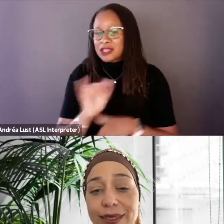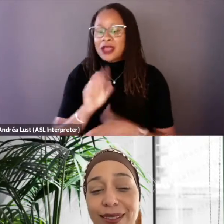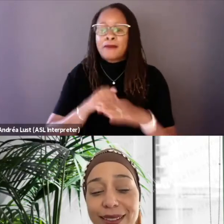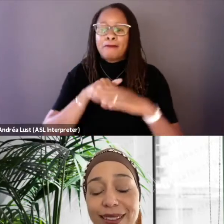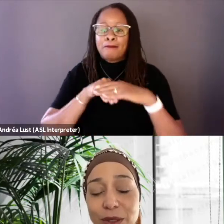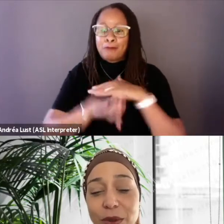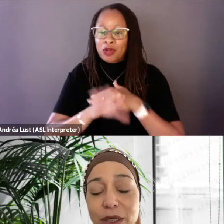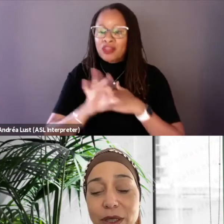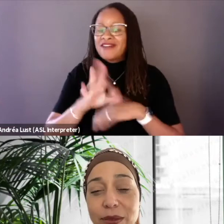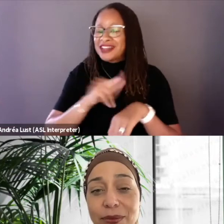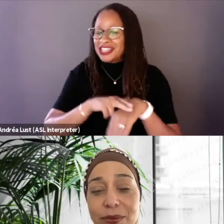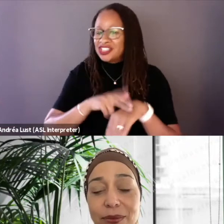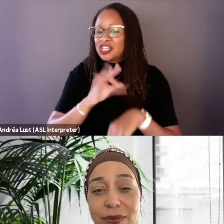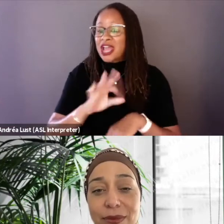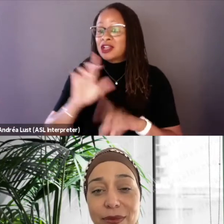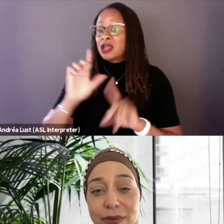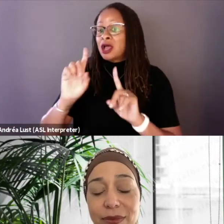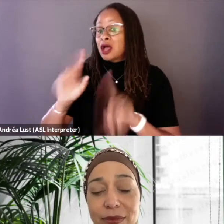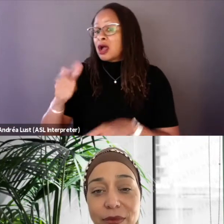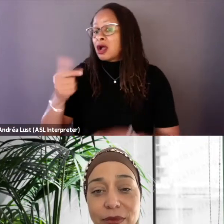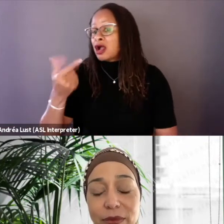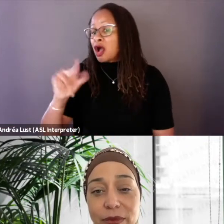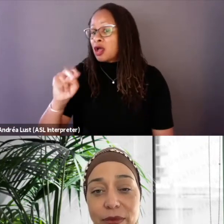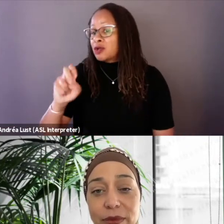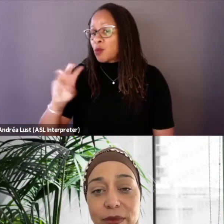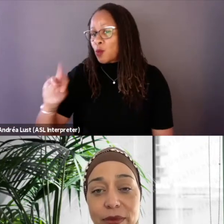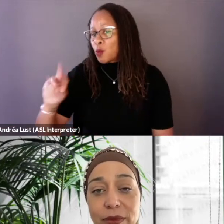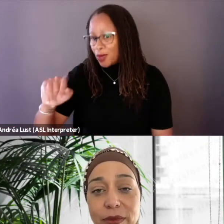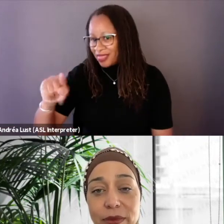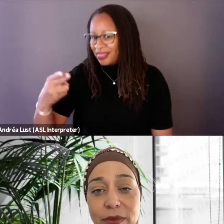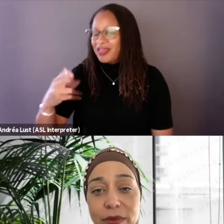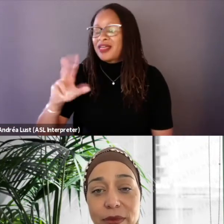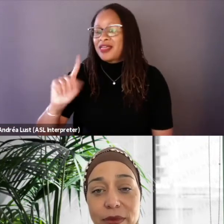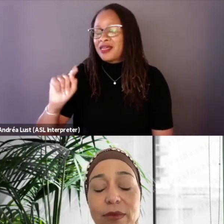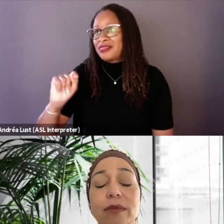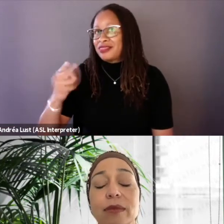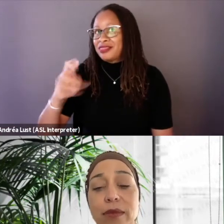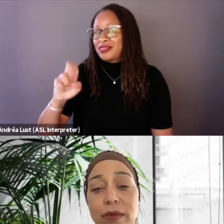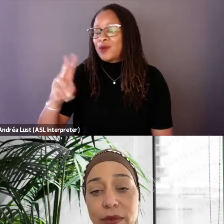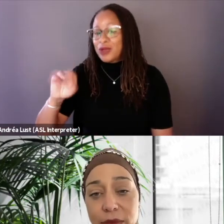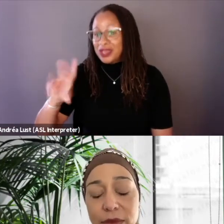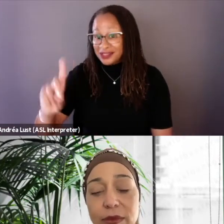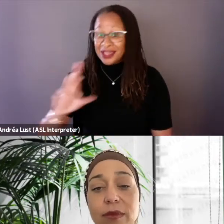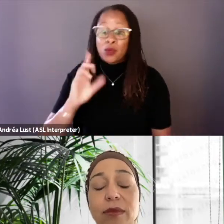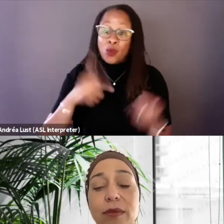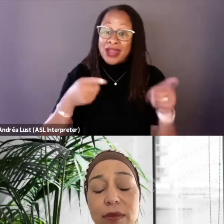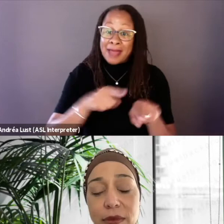and, you know, ultimately what happened at the Tulsa race massacre, and then Jim Crow. And I wonder,